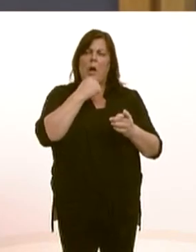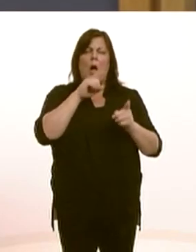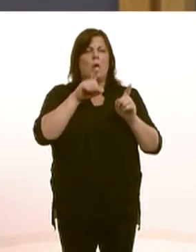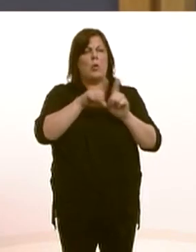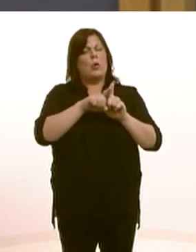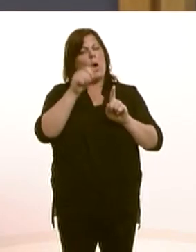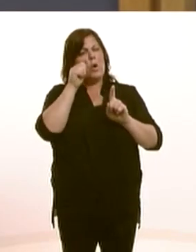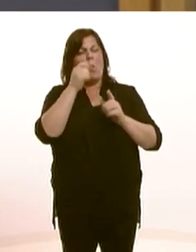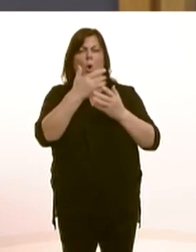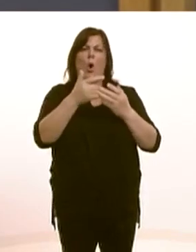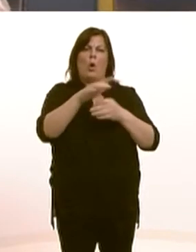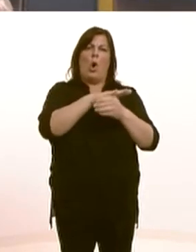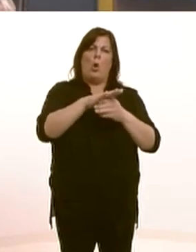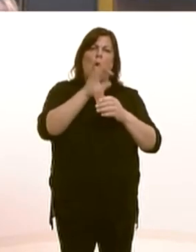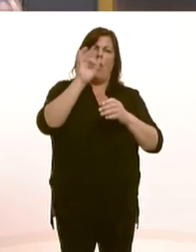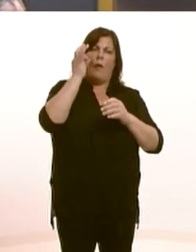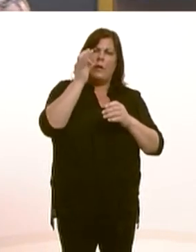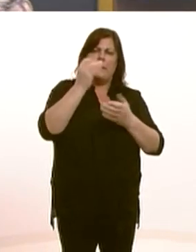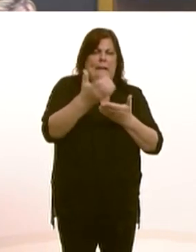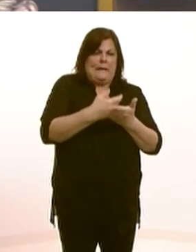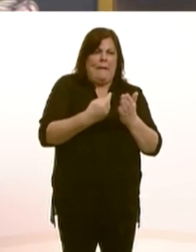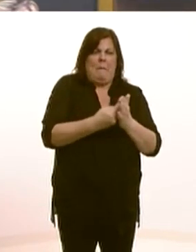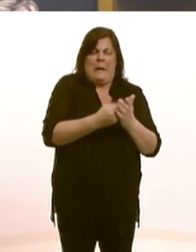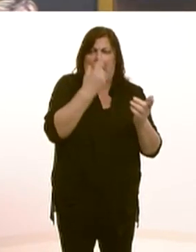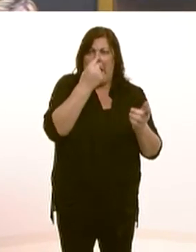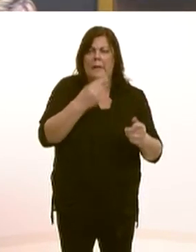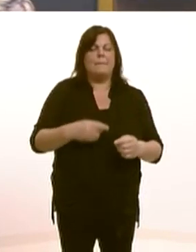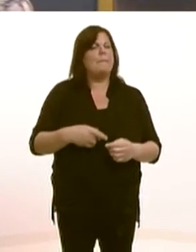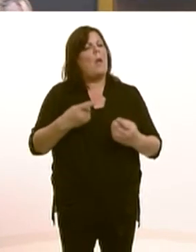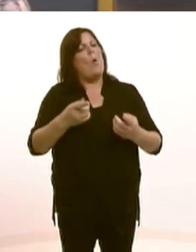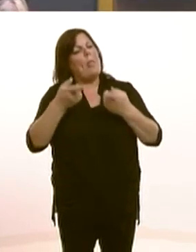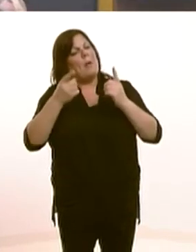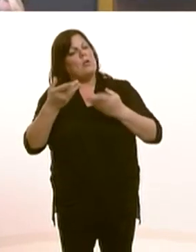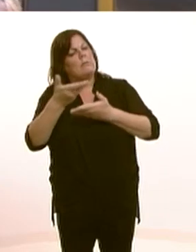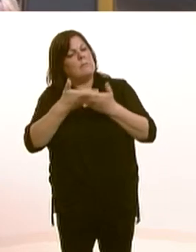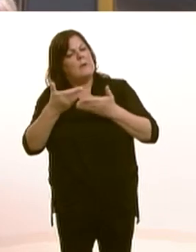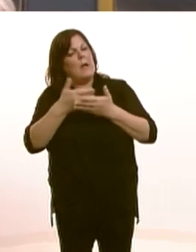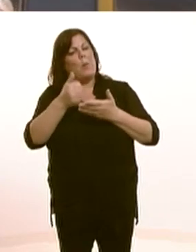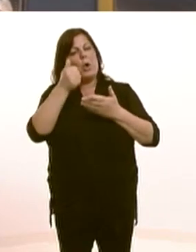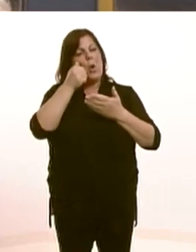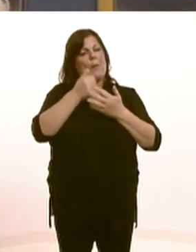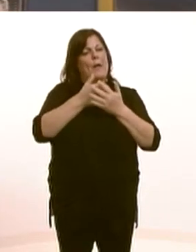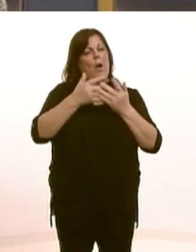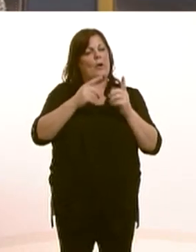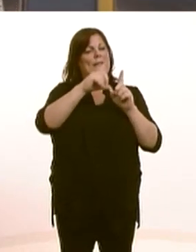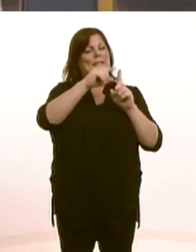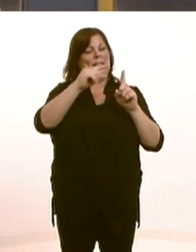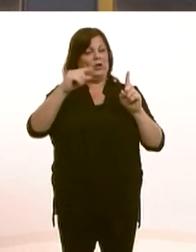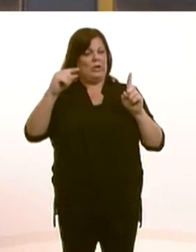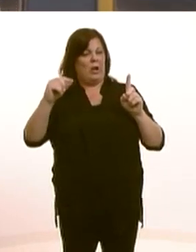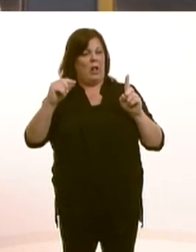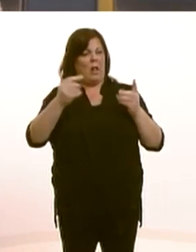Carwyn Jones: These are issues that are still being considered by the Minister. Of course, it happens digitally already, in terms of digital lending, where many, many